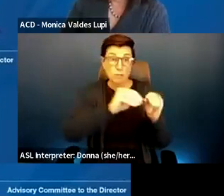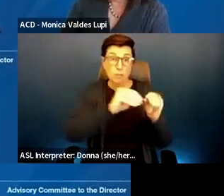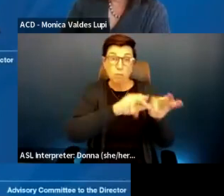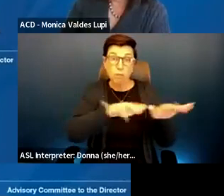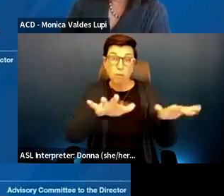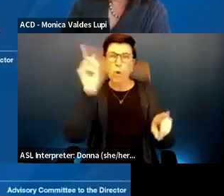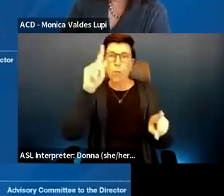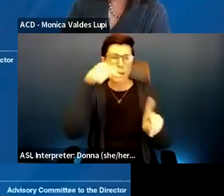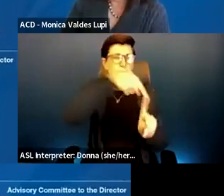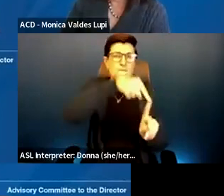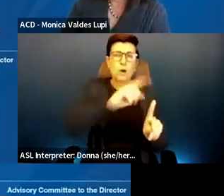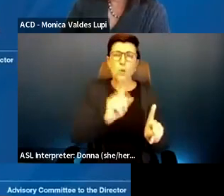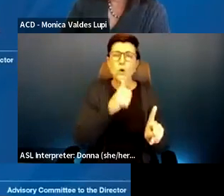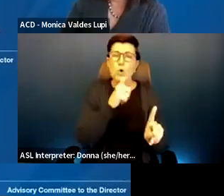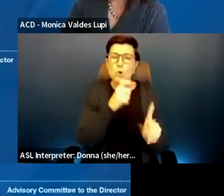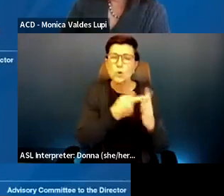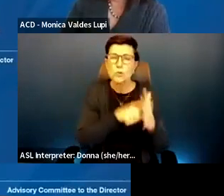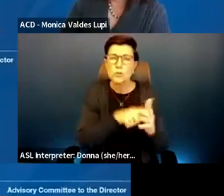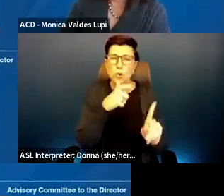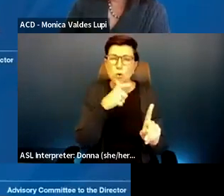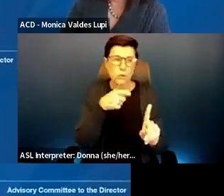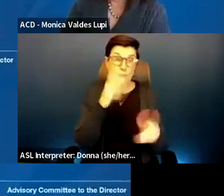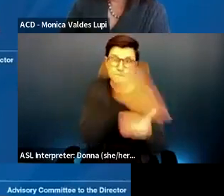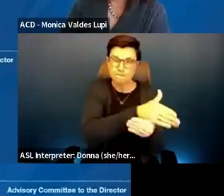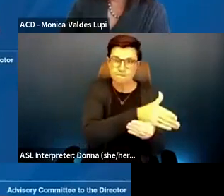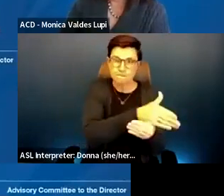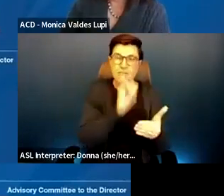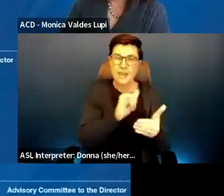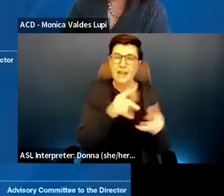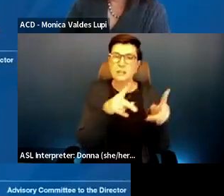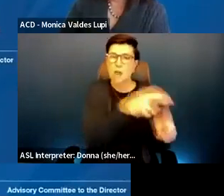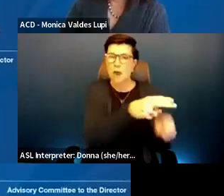And what is our role in that misinformation?